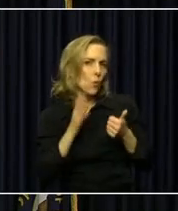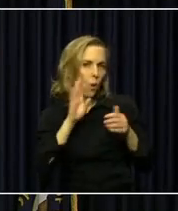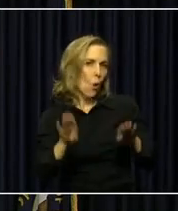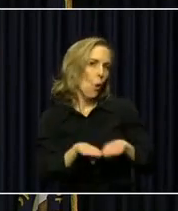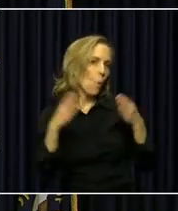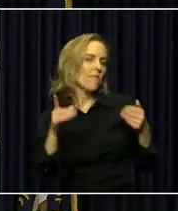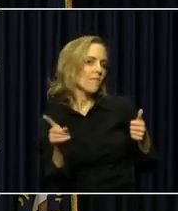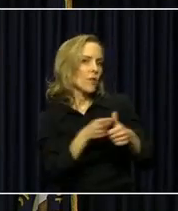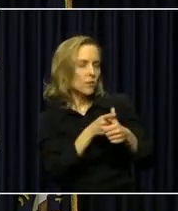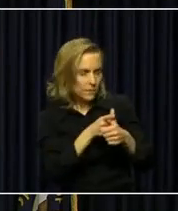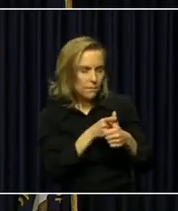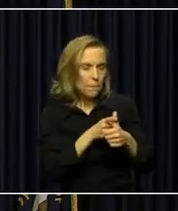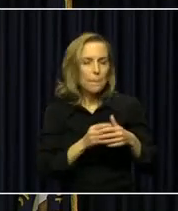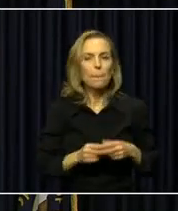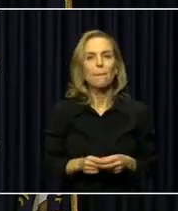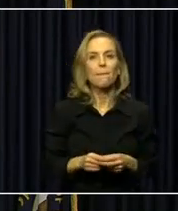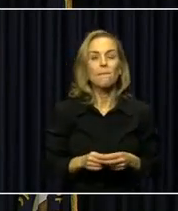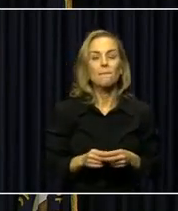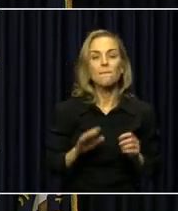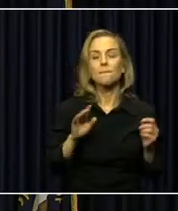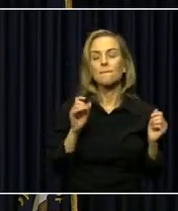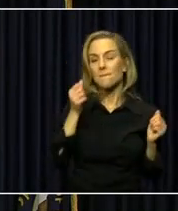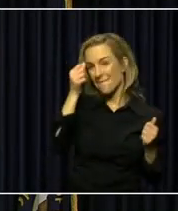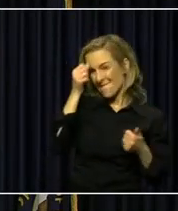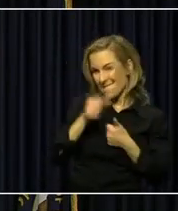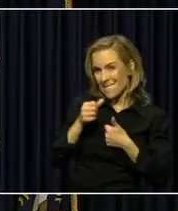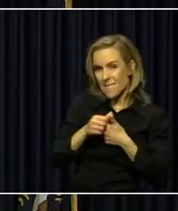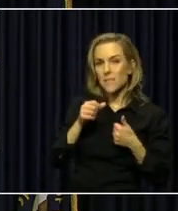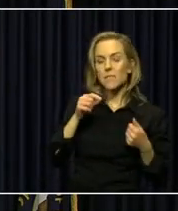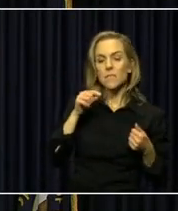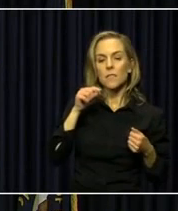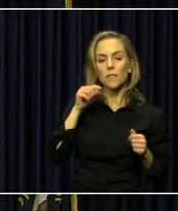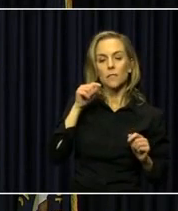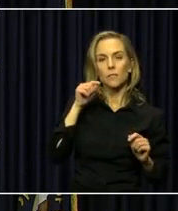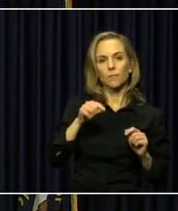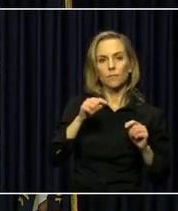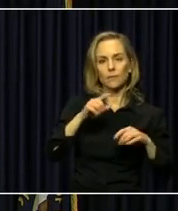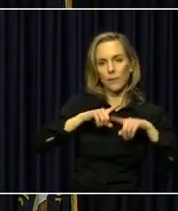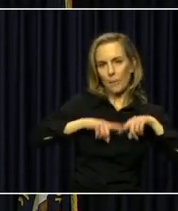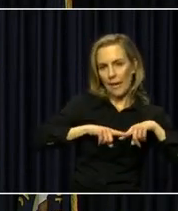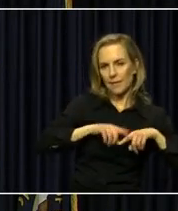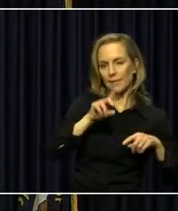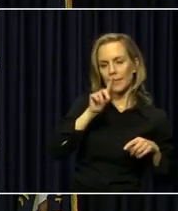WHATEVER IT IS, I WOULD EXPECT TO START LOWER AND GROW.